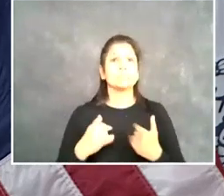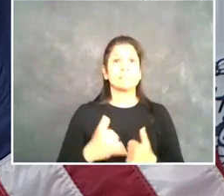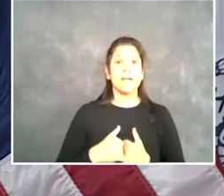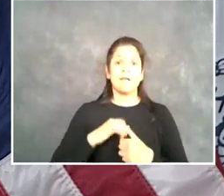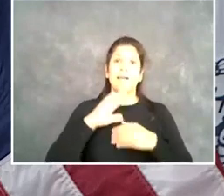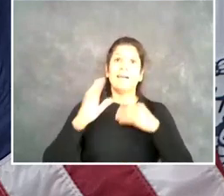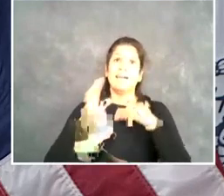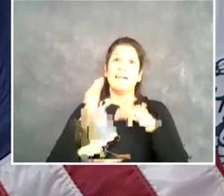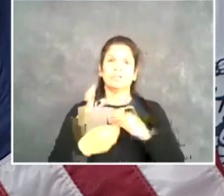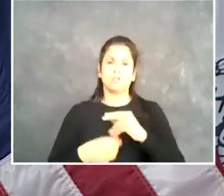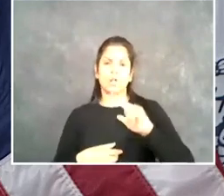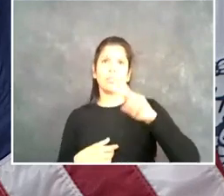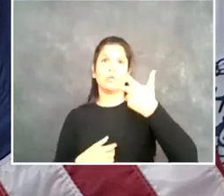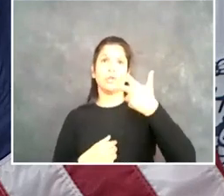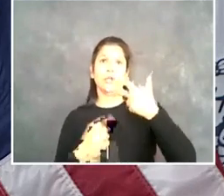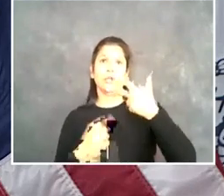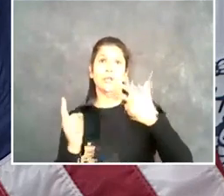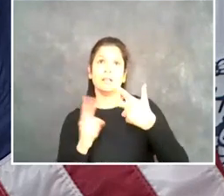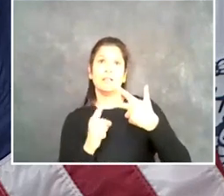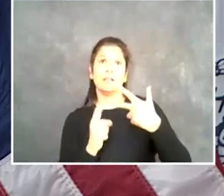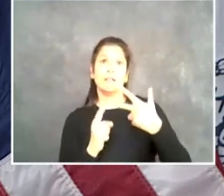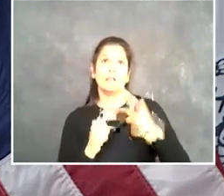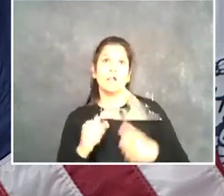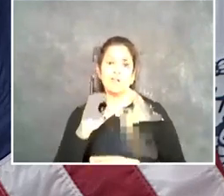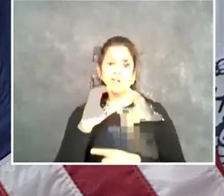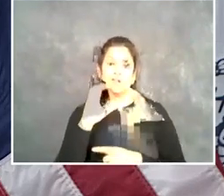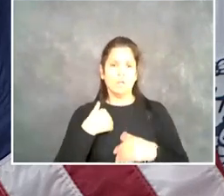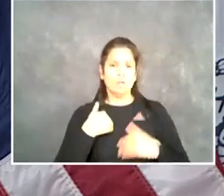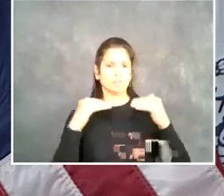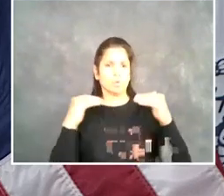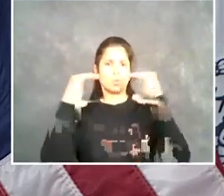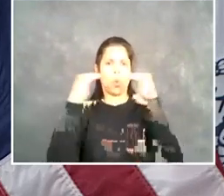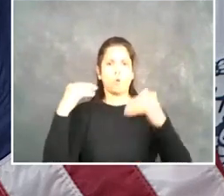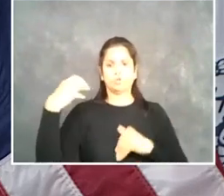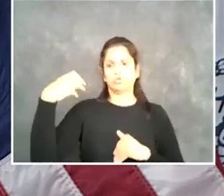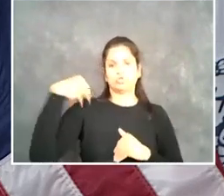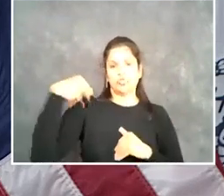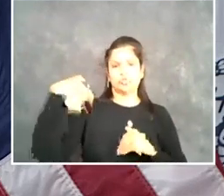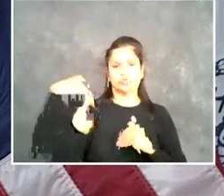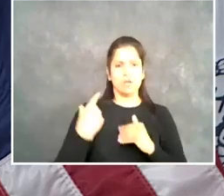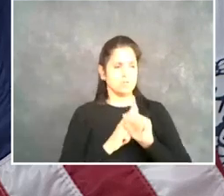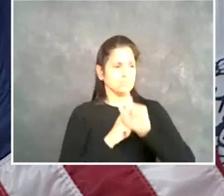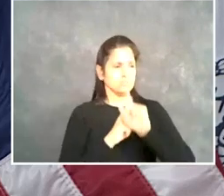IN SOME OF THE AREAS WHERE THERE'S BEEN GREATEST CONCERN